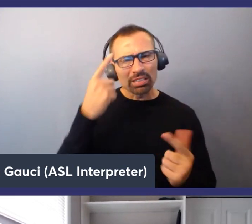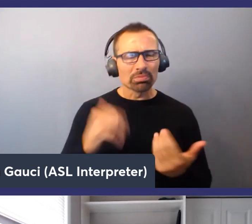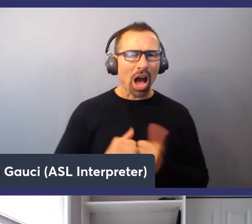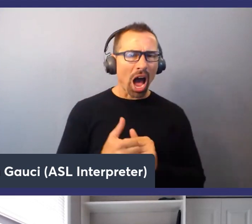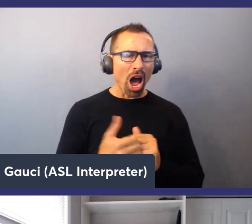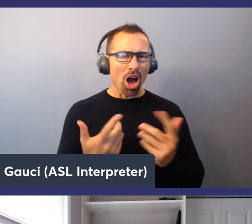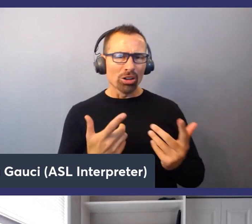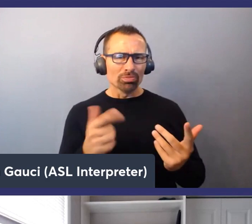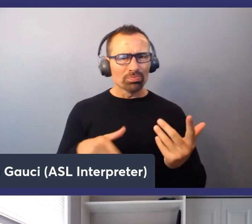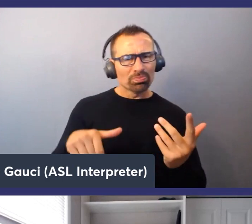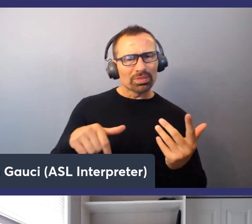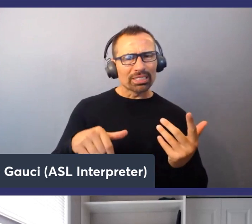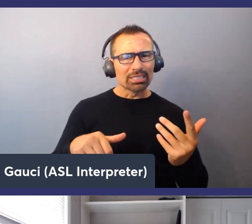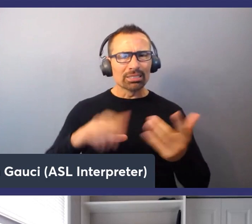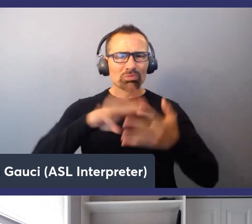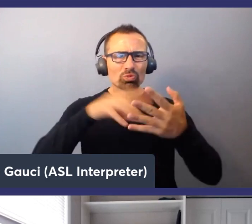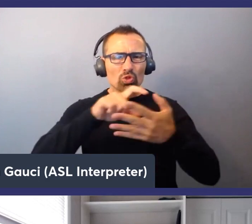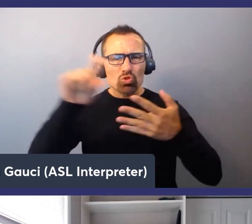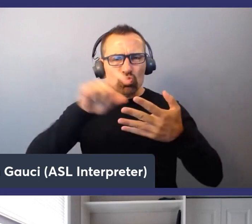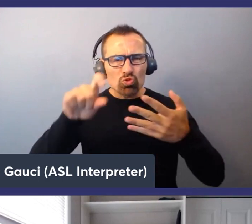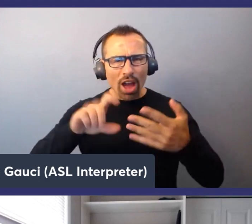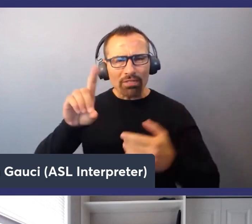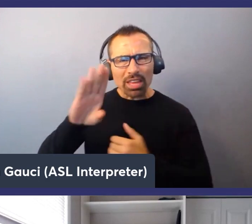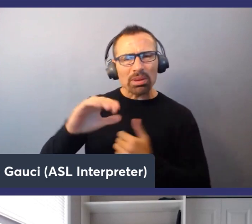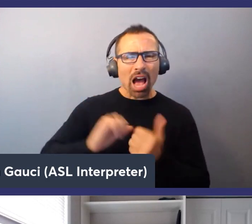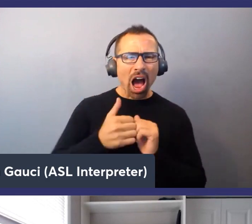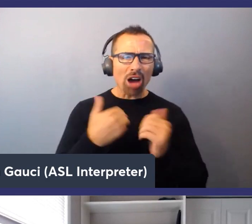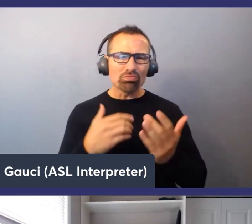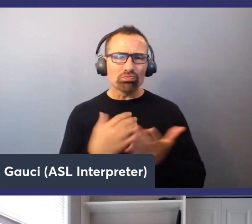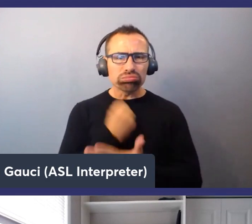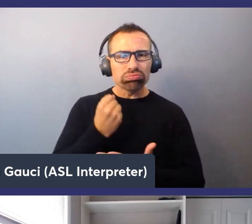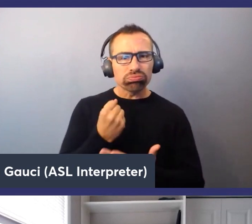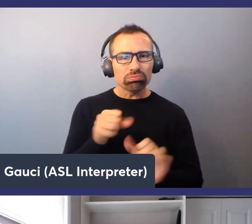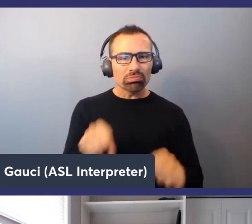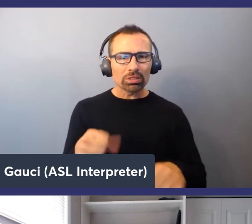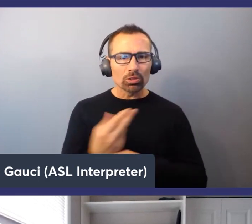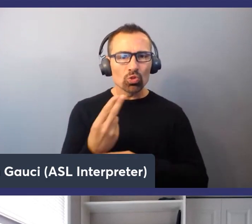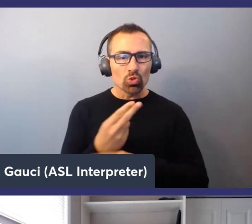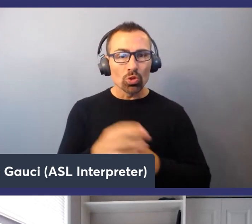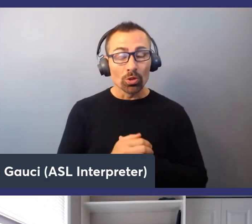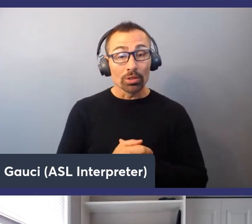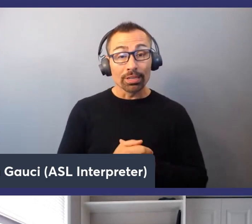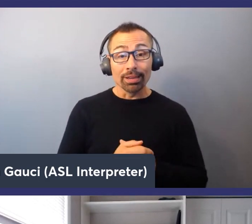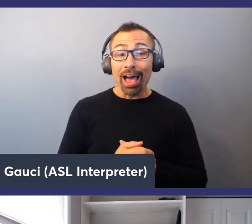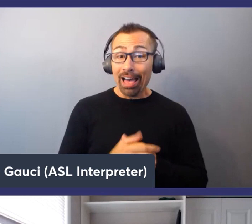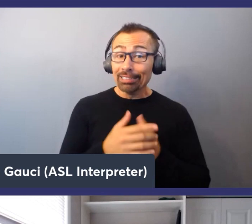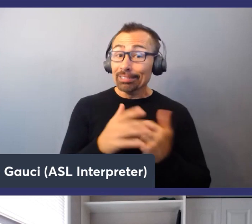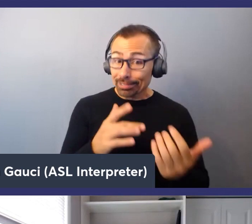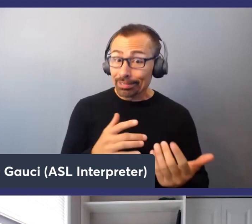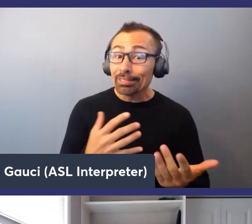and go use that free trial to try to build it out. Yeah, I think that's super interesting. Matter of fact, I want to hear from you guys and audience